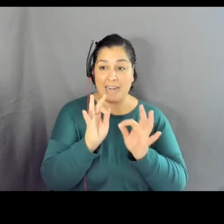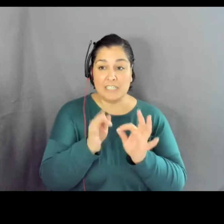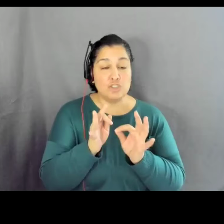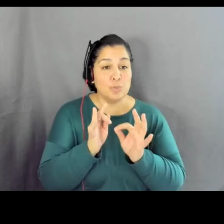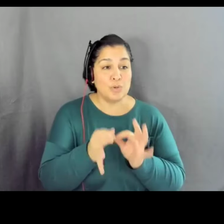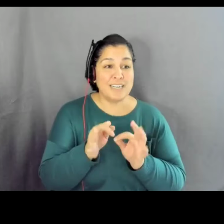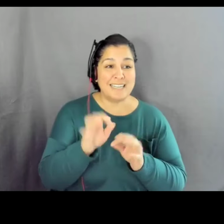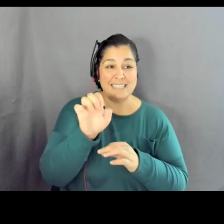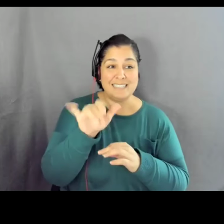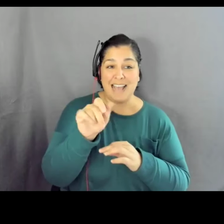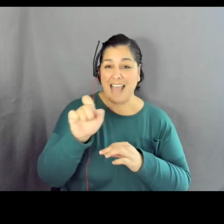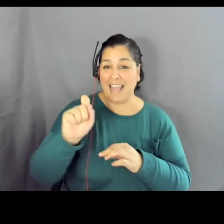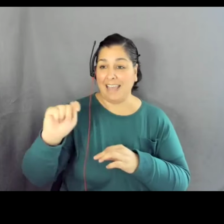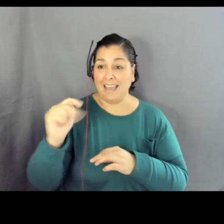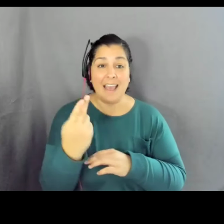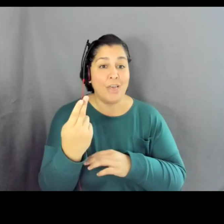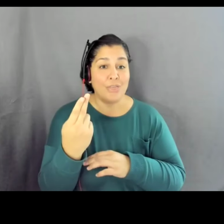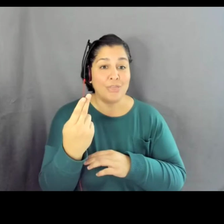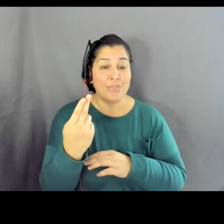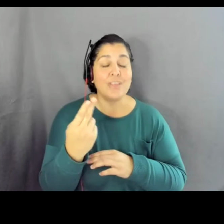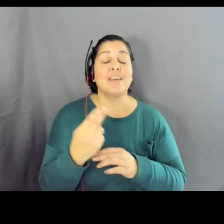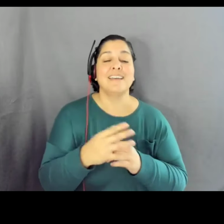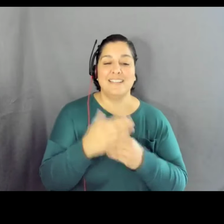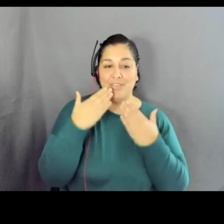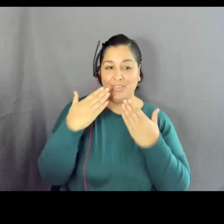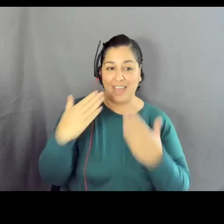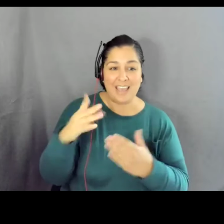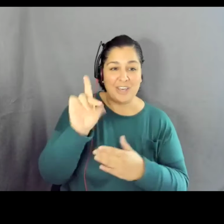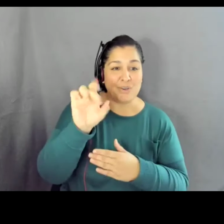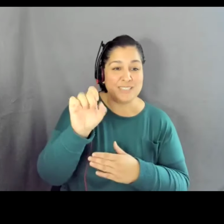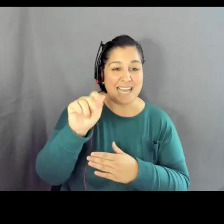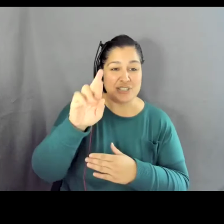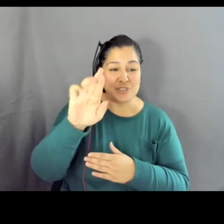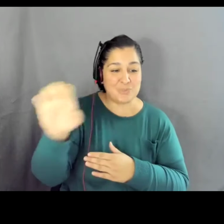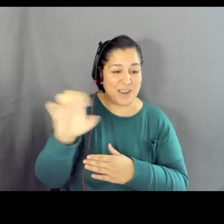Thank you, Desiree and Sarika for your ASL services and Euan for your captioning services.